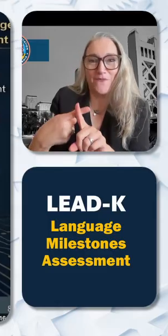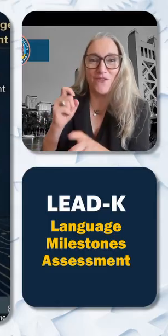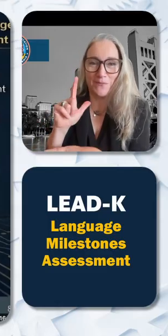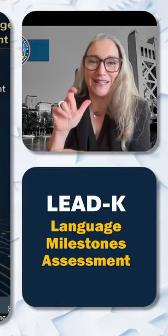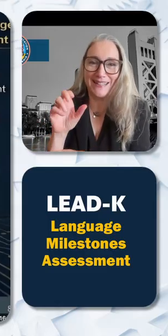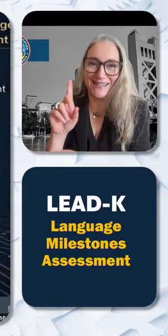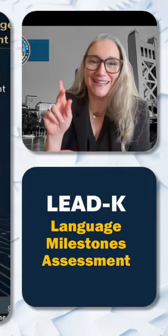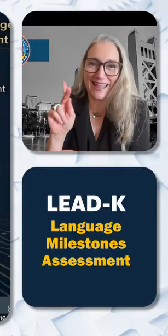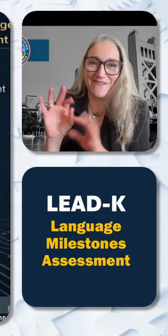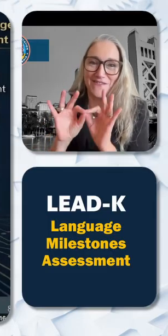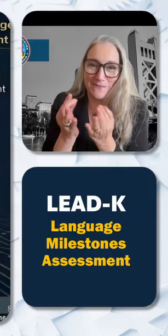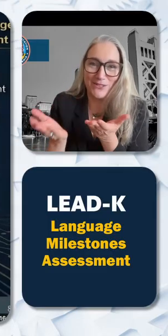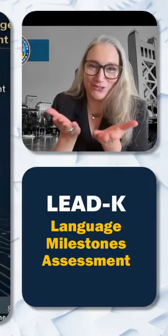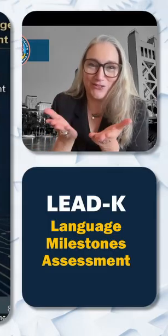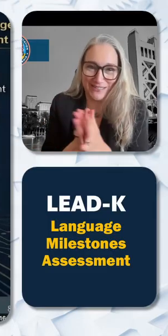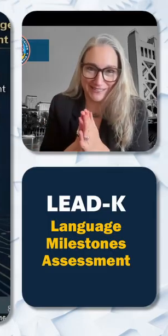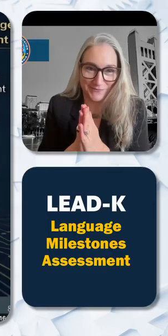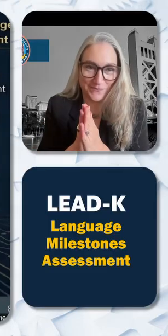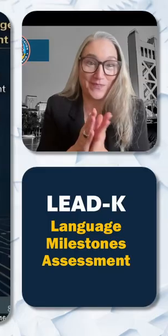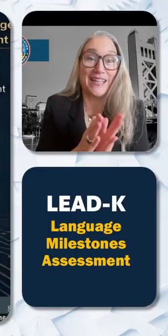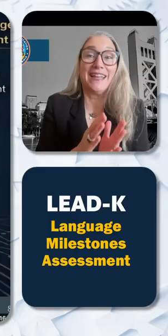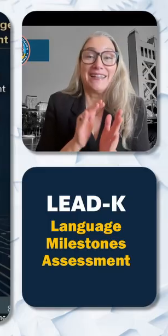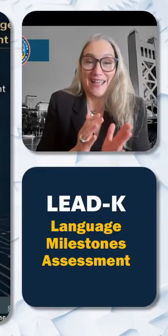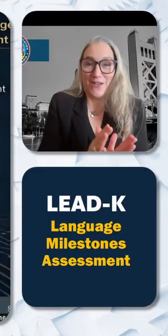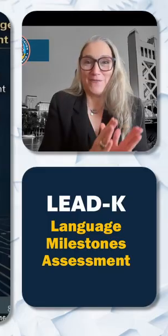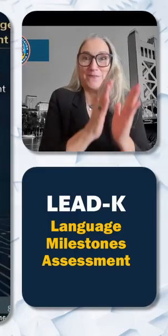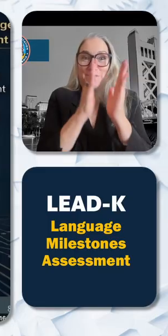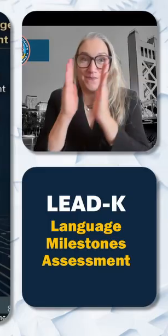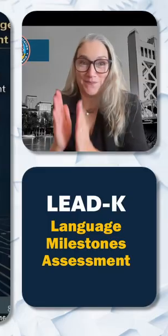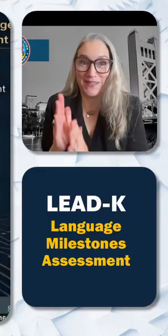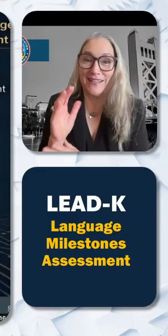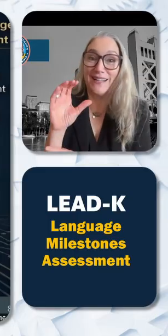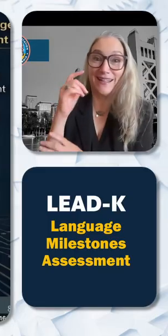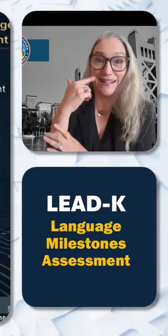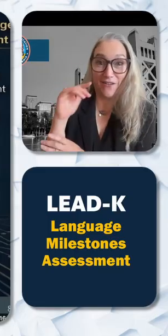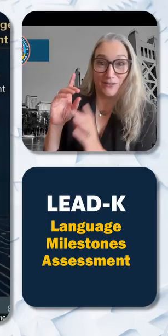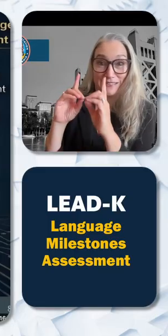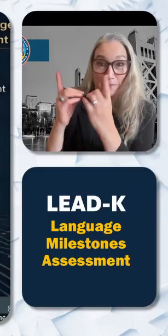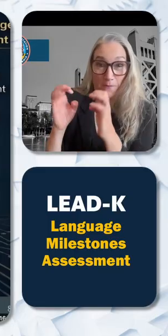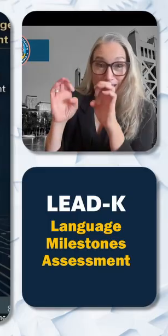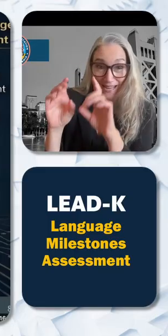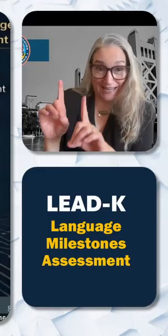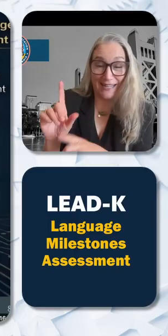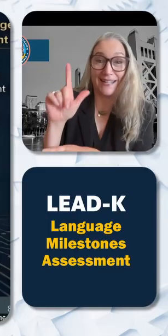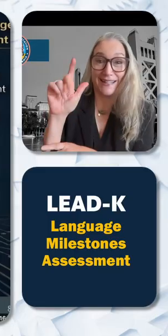referred to an Early Start program, that is actually coming from LEAD-K Family Services.